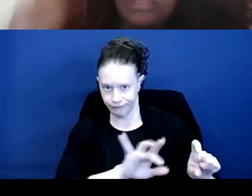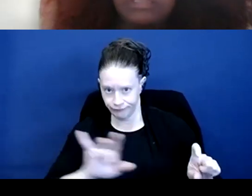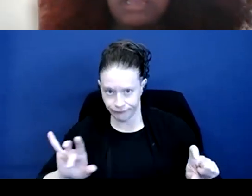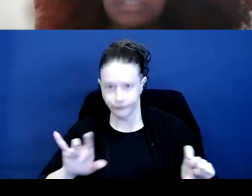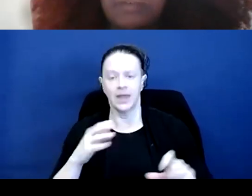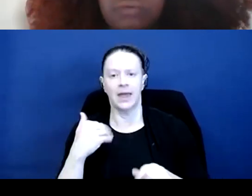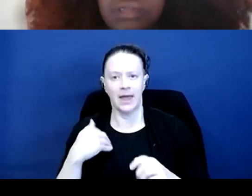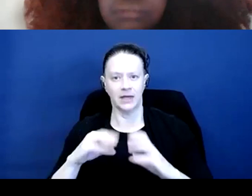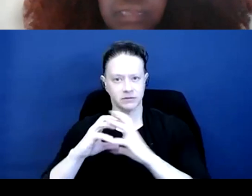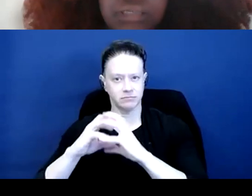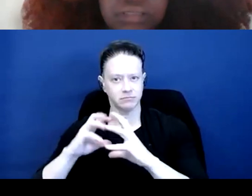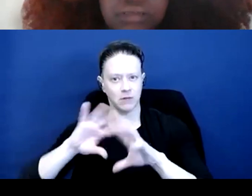and then Spanish if you want Spanish.